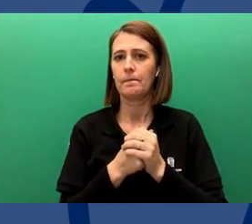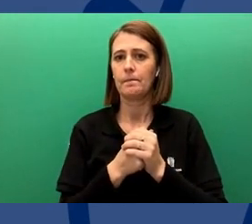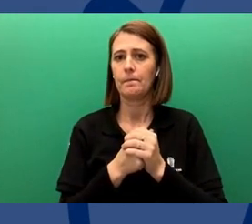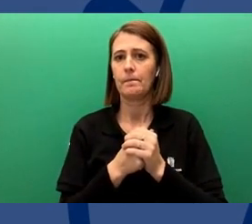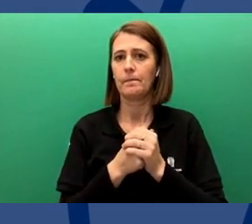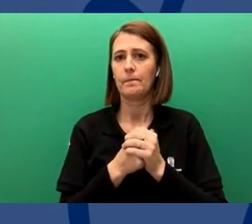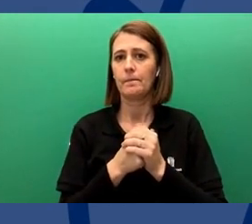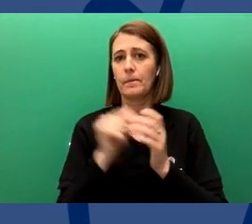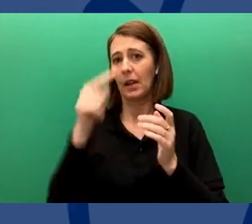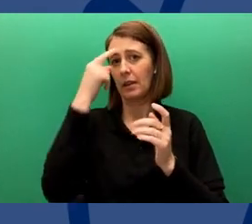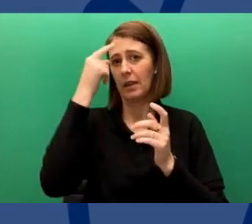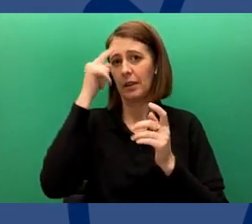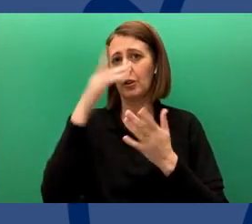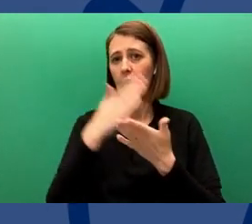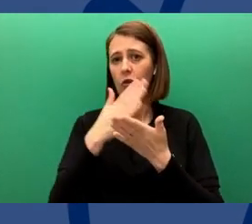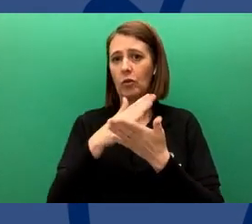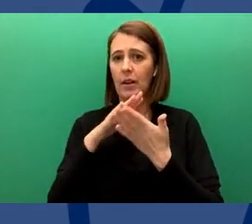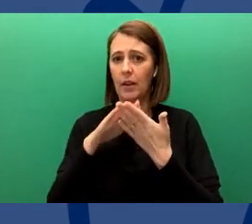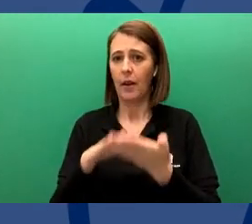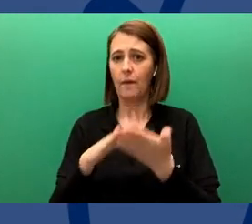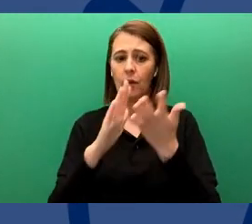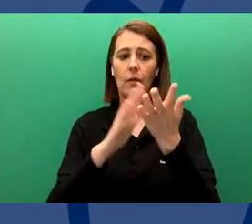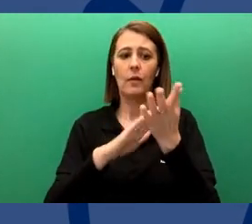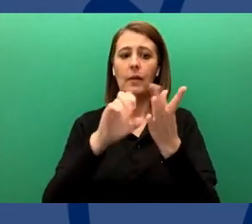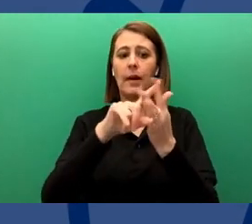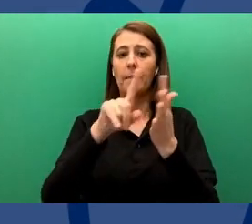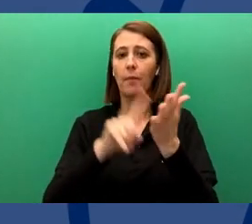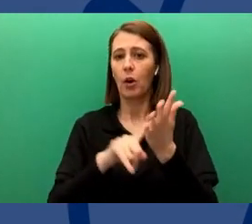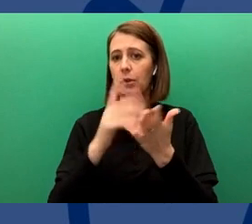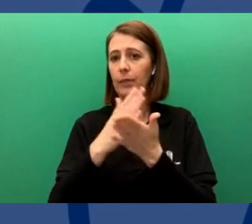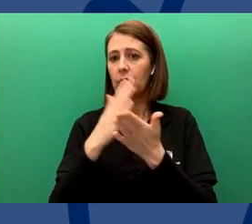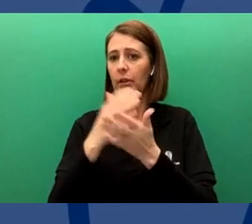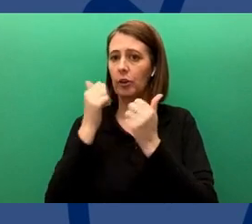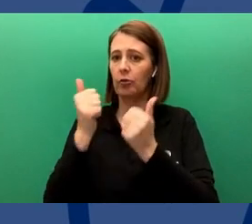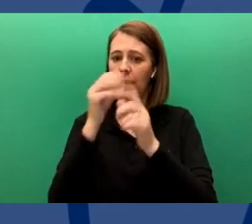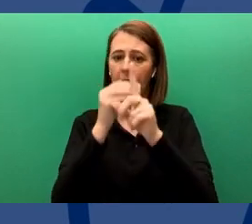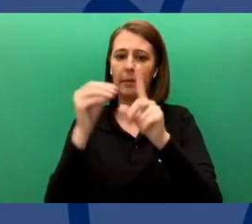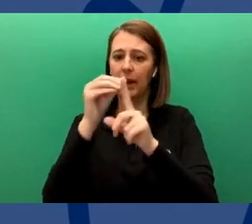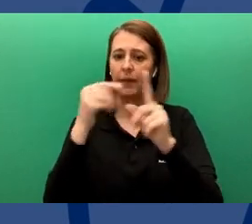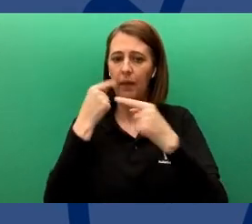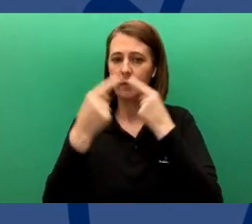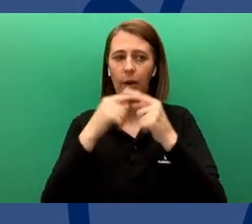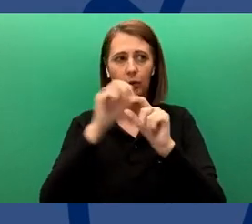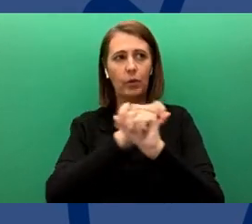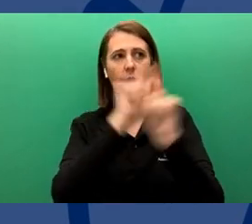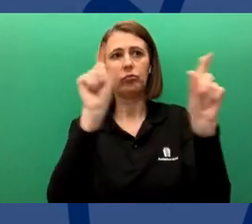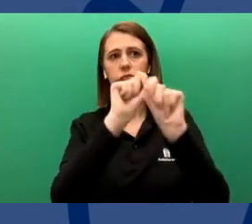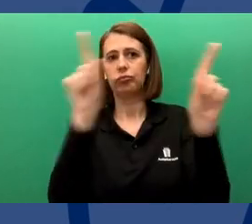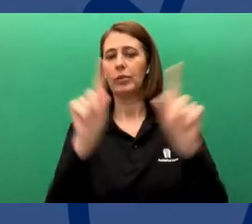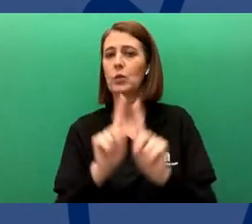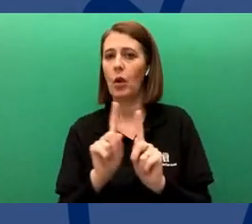session, Michael. Some great updated information that we will get out as well. But, yeah, that